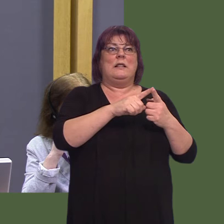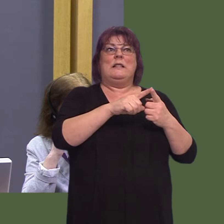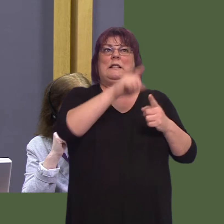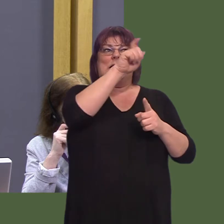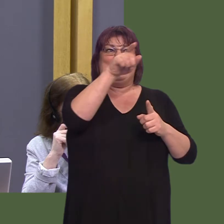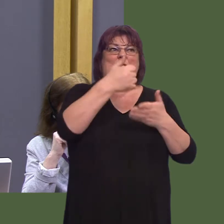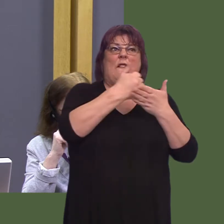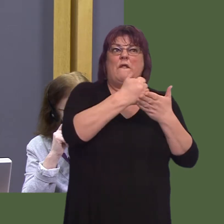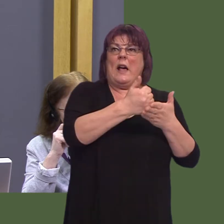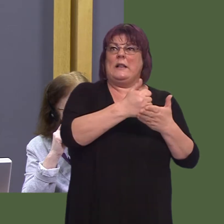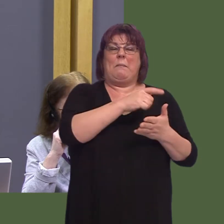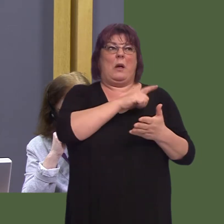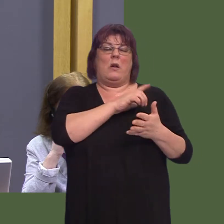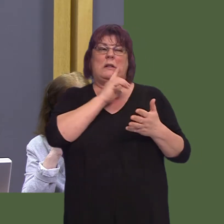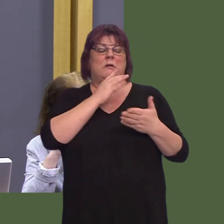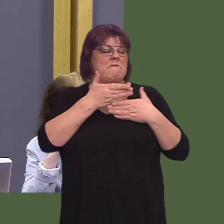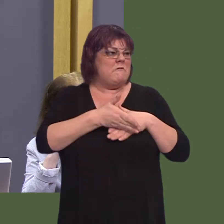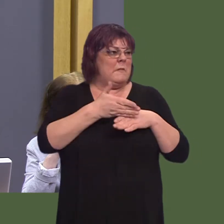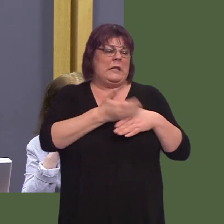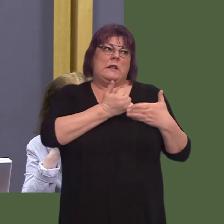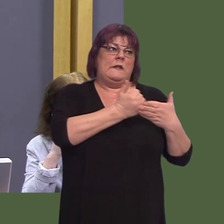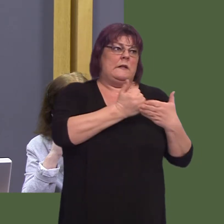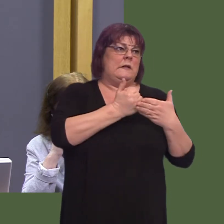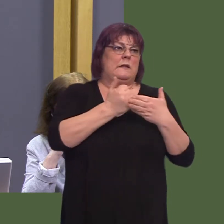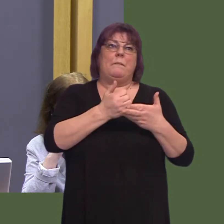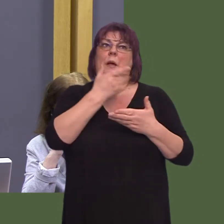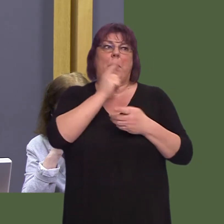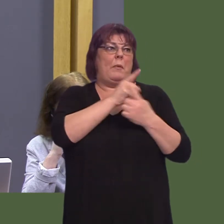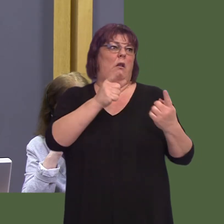the brunt of supporting people adversely affected by universal credit?